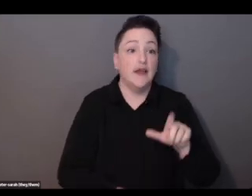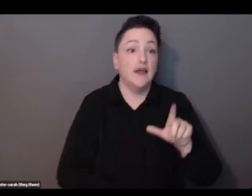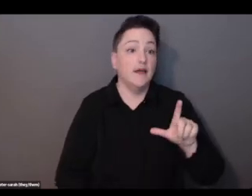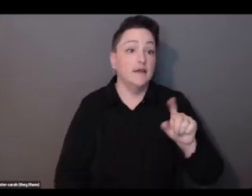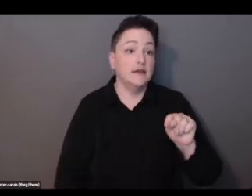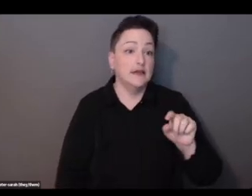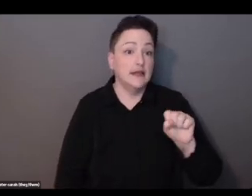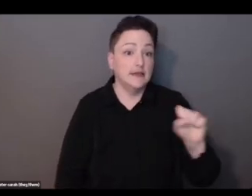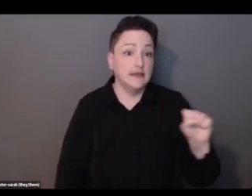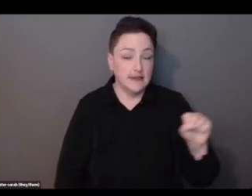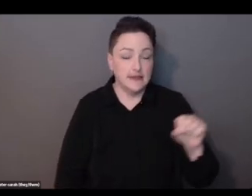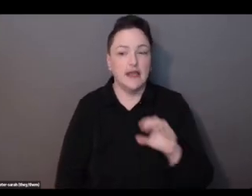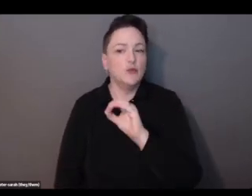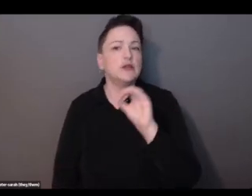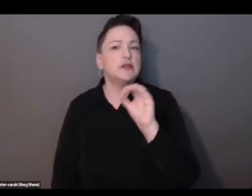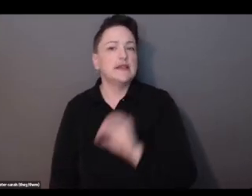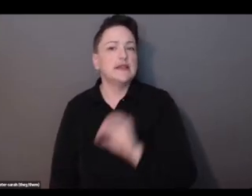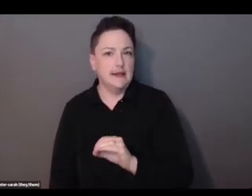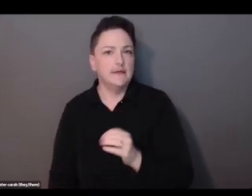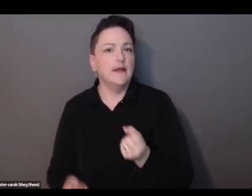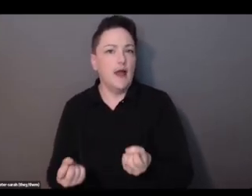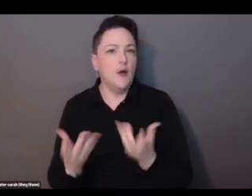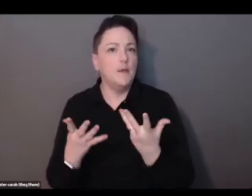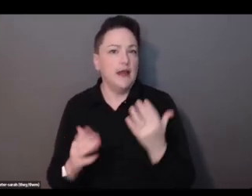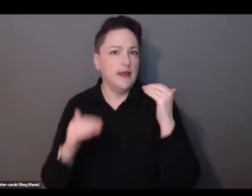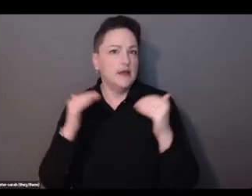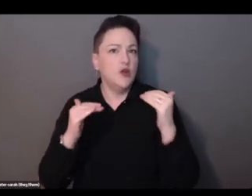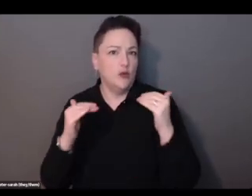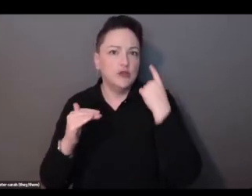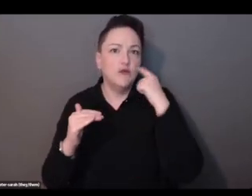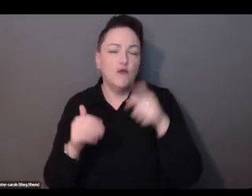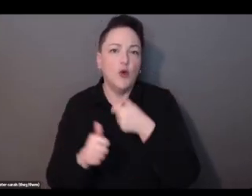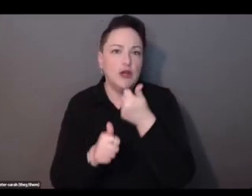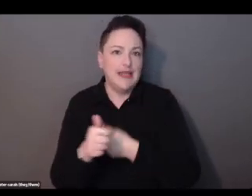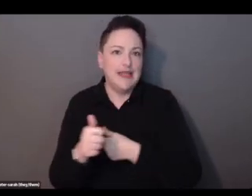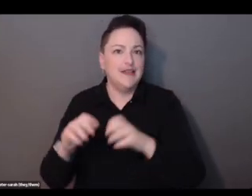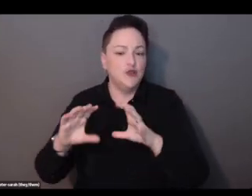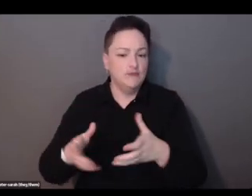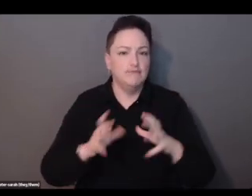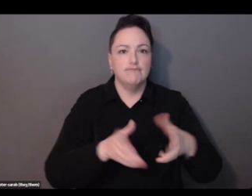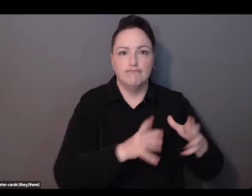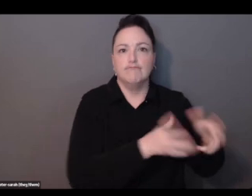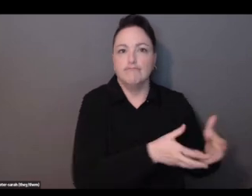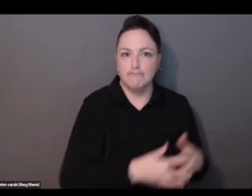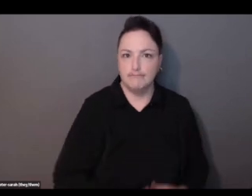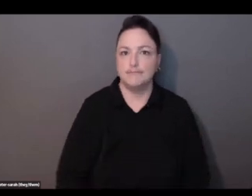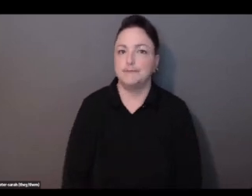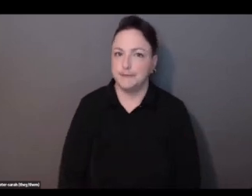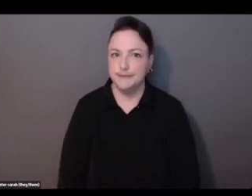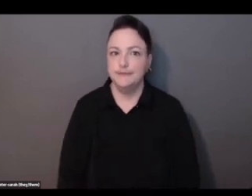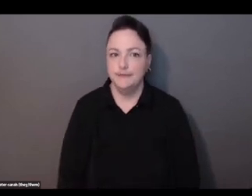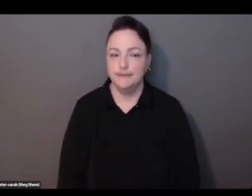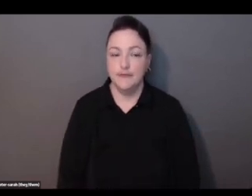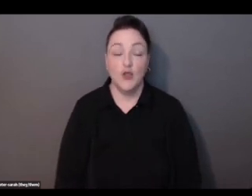LTSS who fall into each subpopulation category. The table view is definitely going to